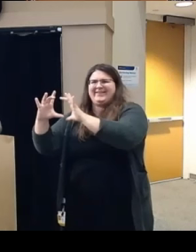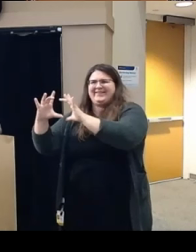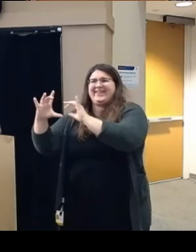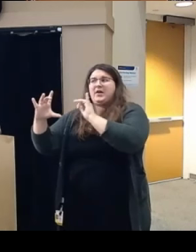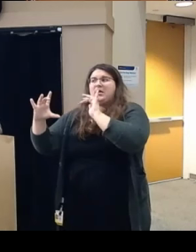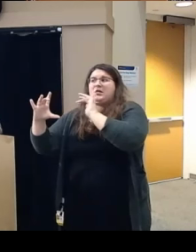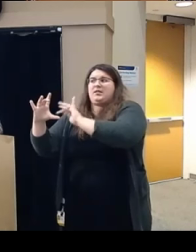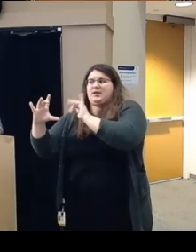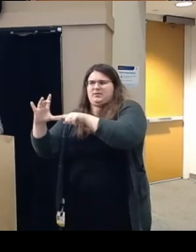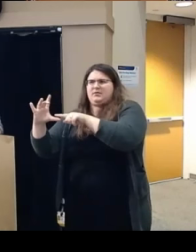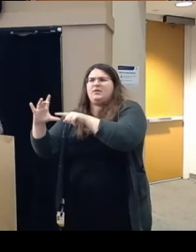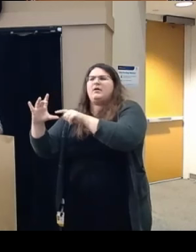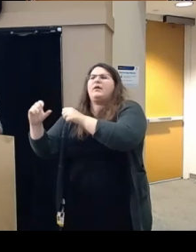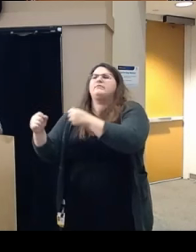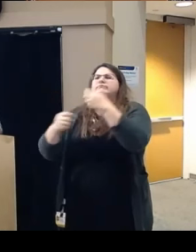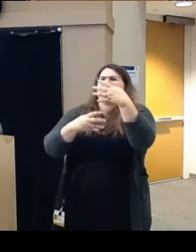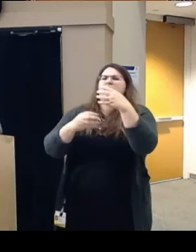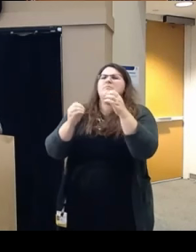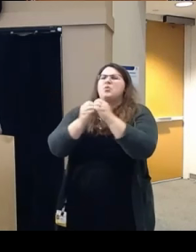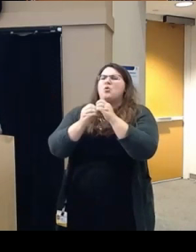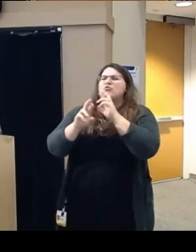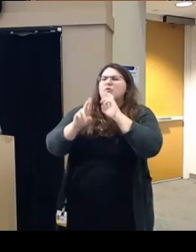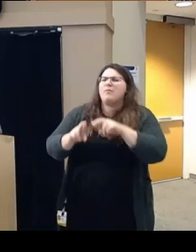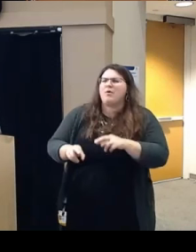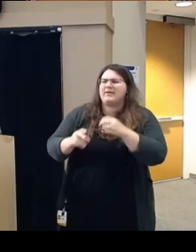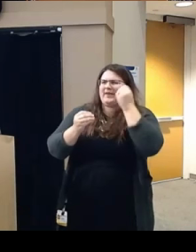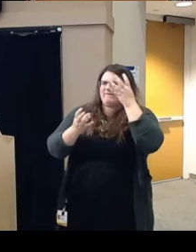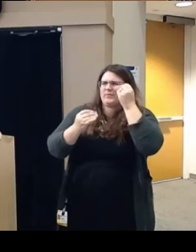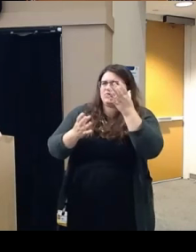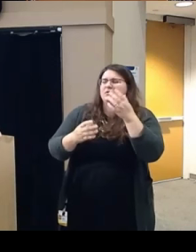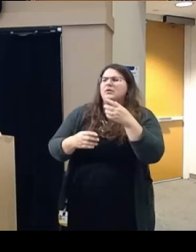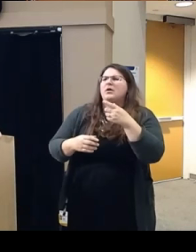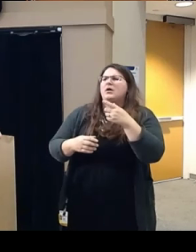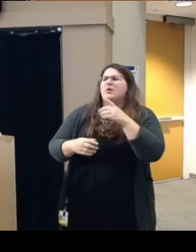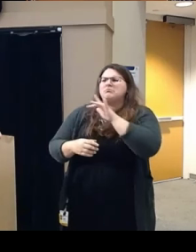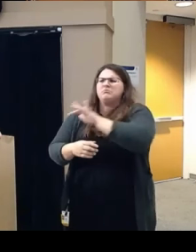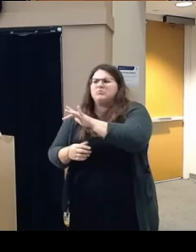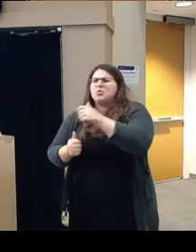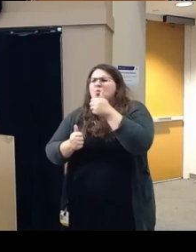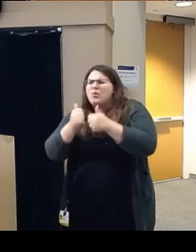get more specific information about which specific patient has a treatment plan that's coming up so